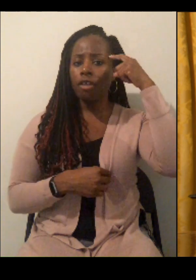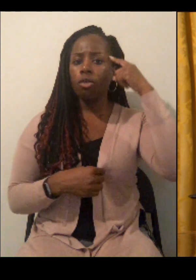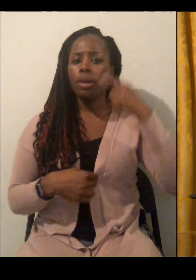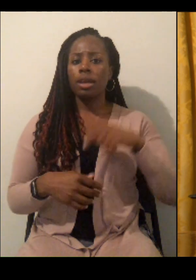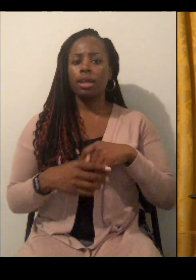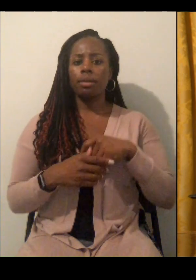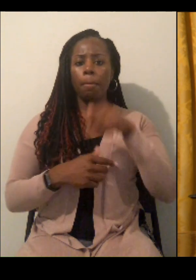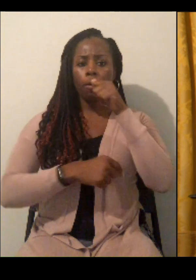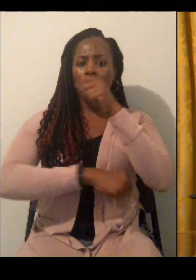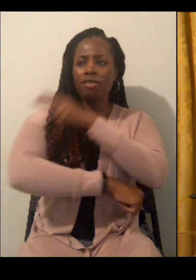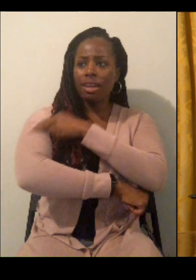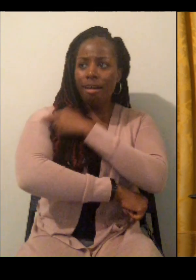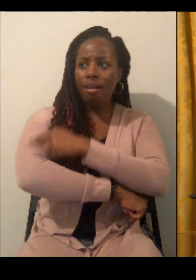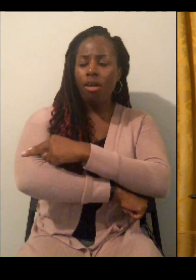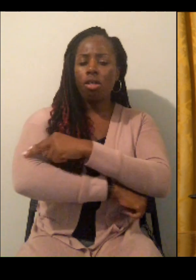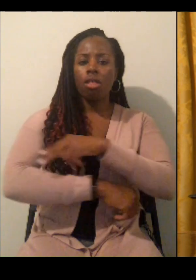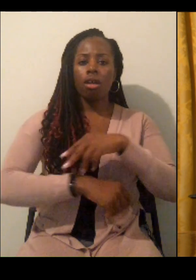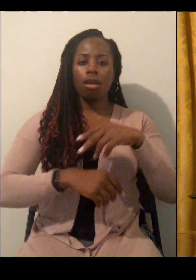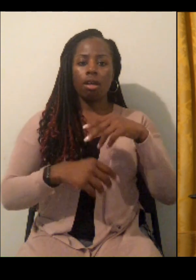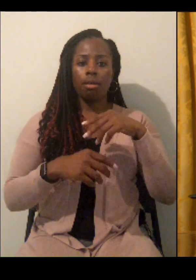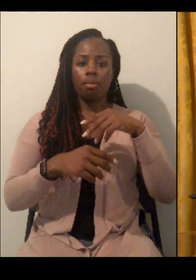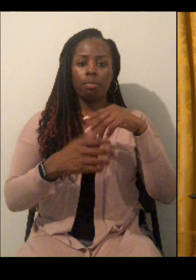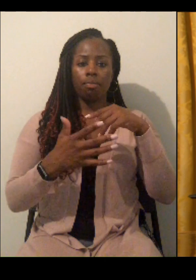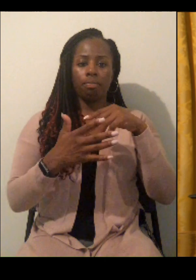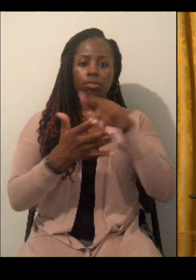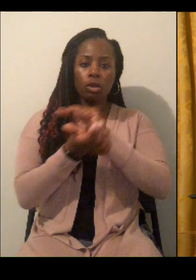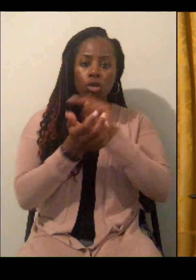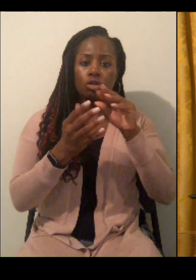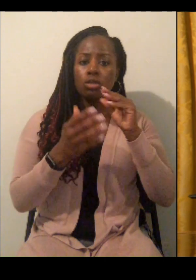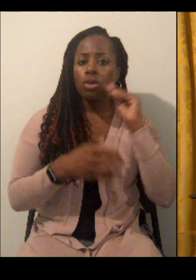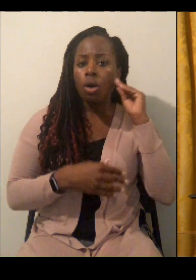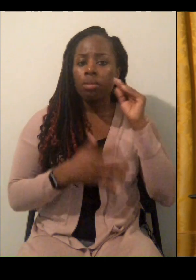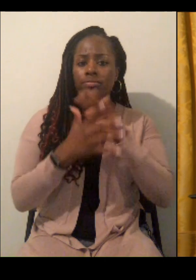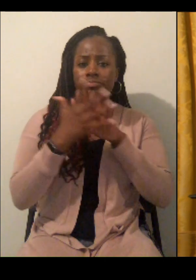this is the most aggressive and comprehensive effort to confront a